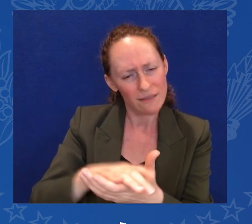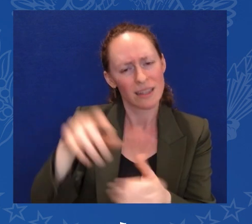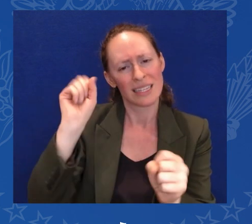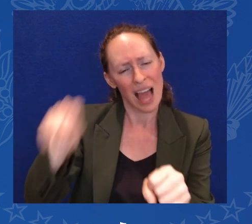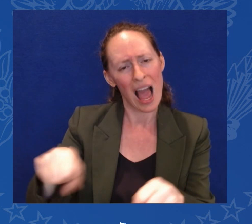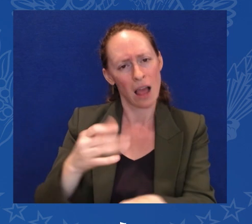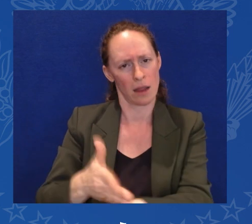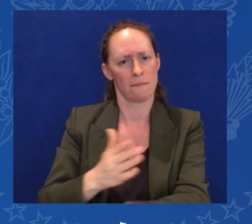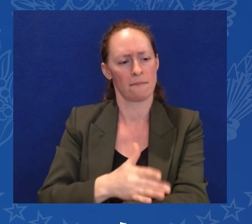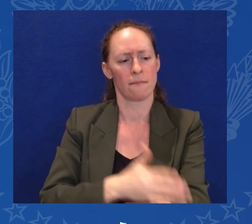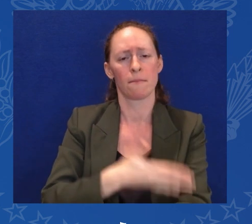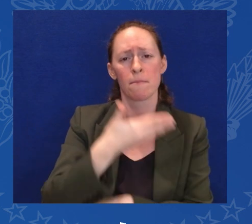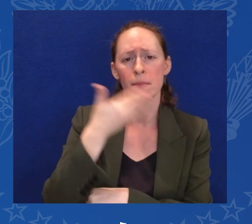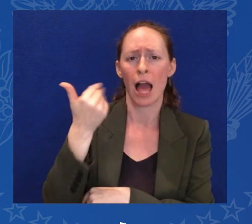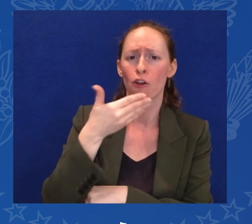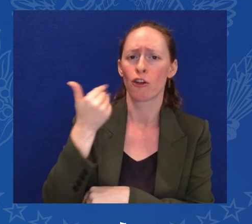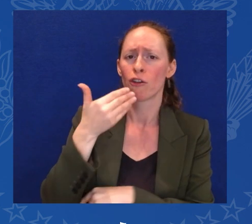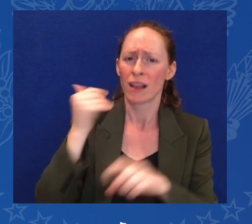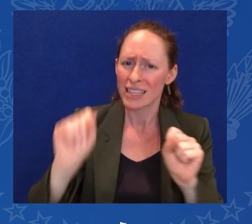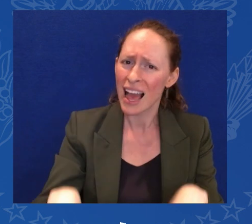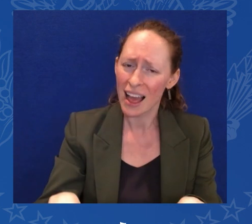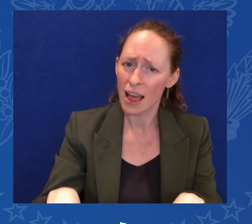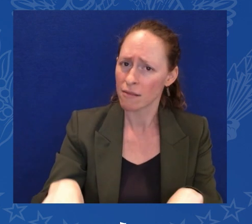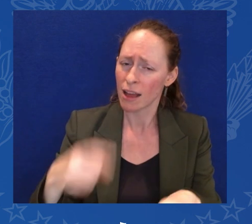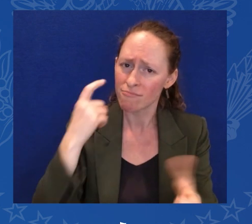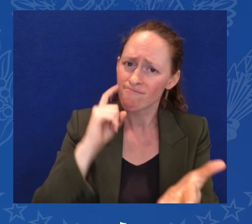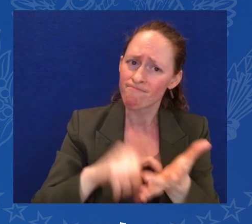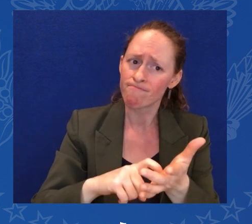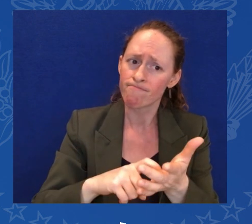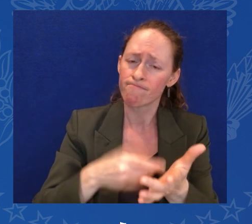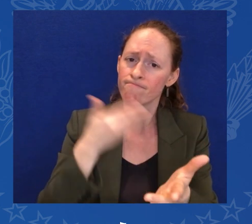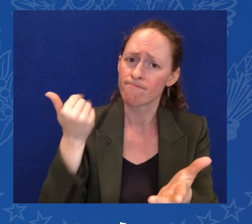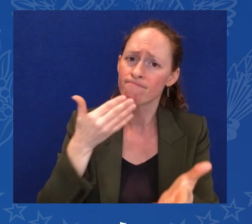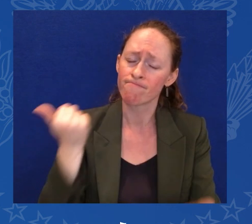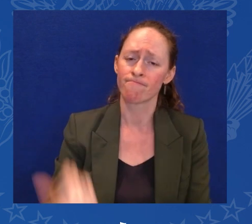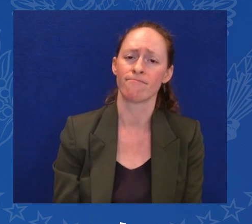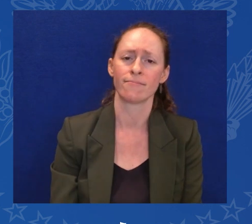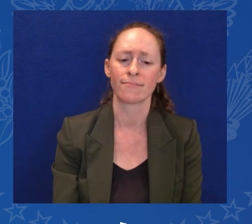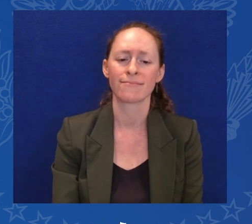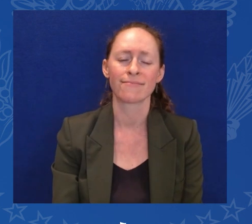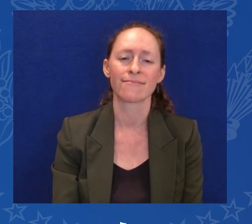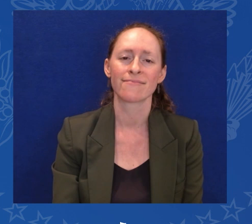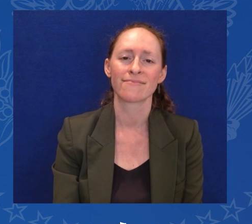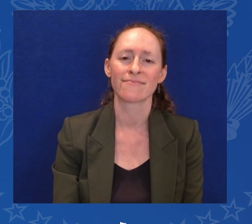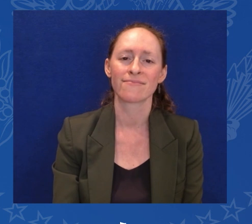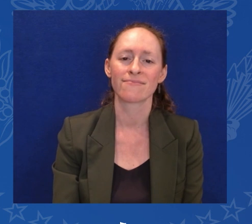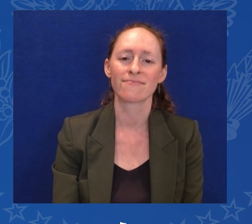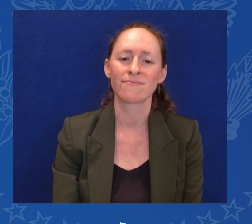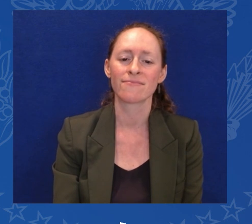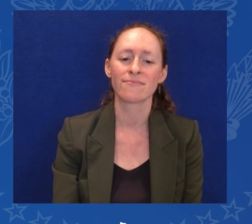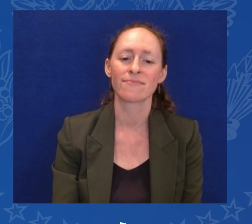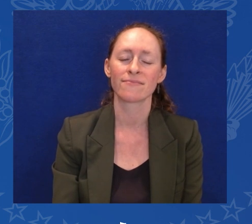The idea that when that 14-year-old was buried,